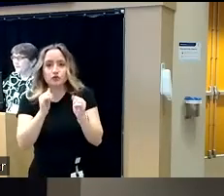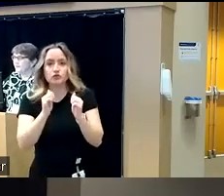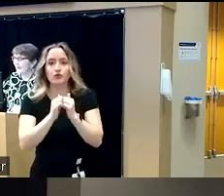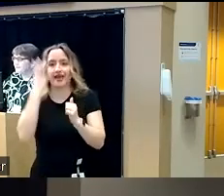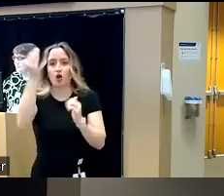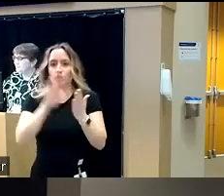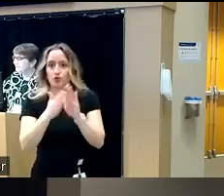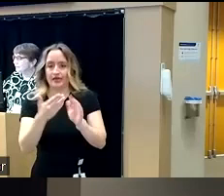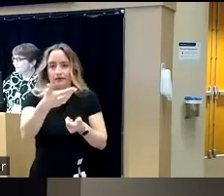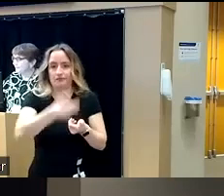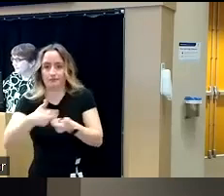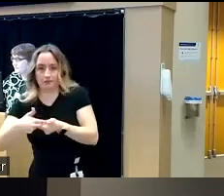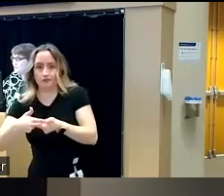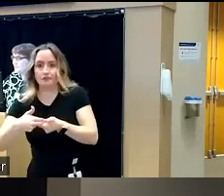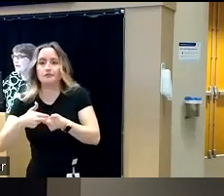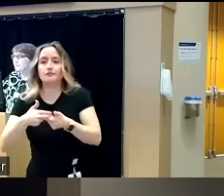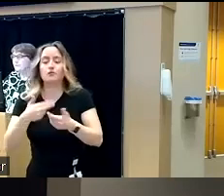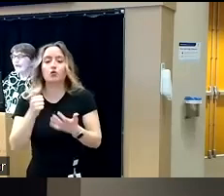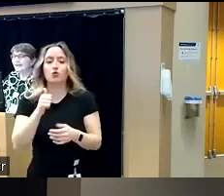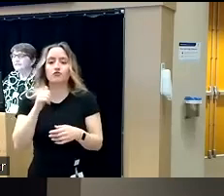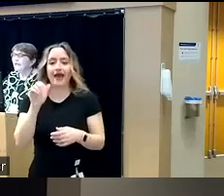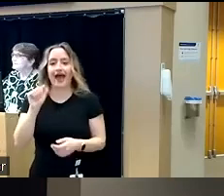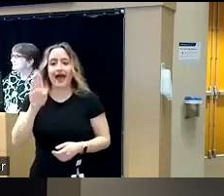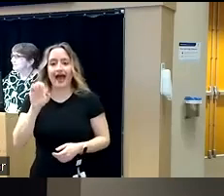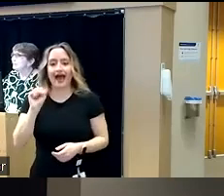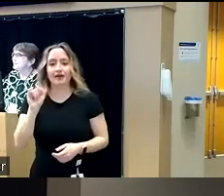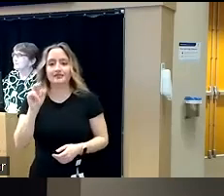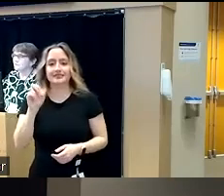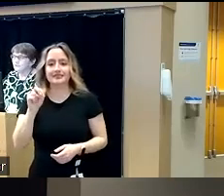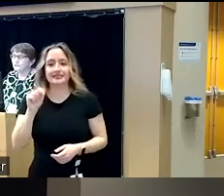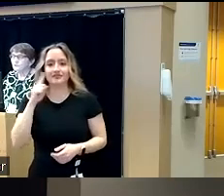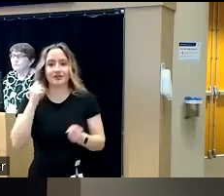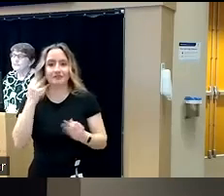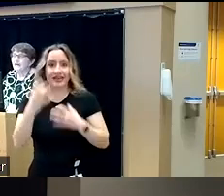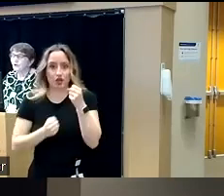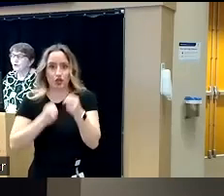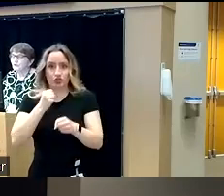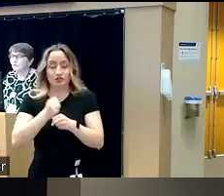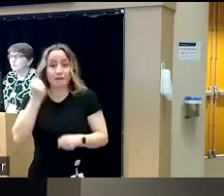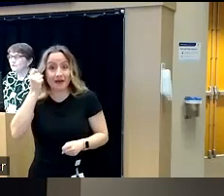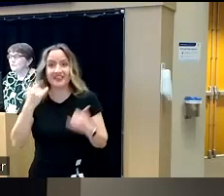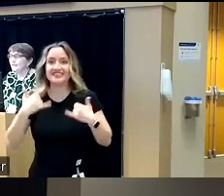who have been abstinent for many years but are acting as if they are still using alcohol or drugs